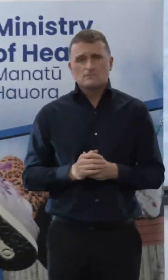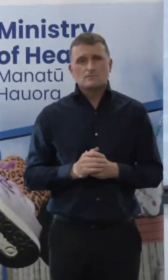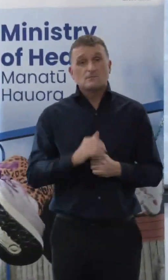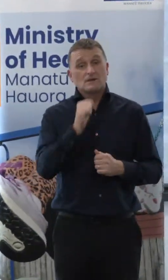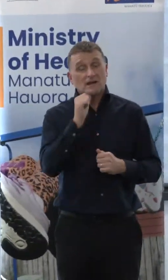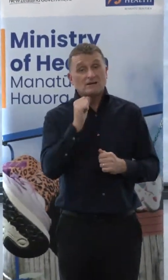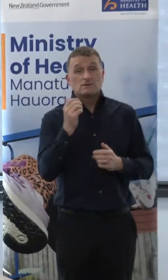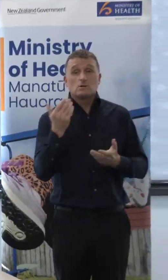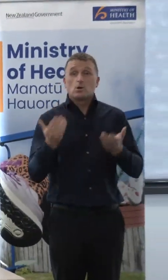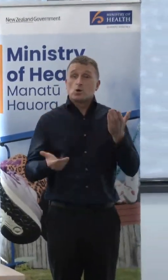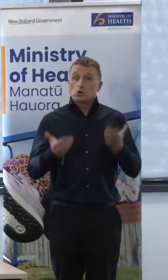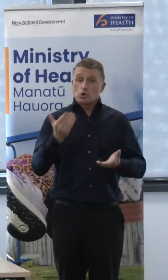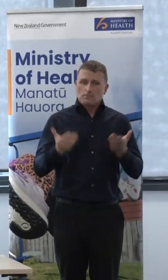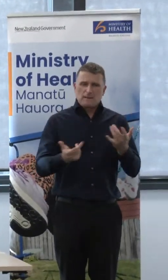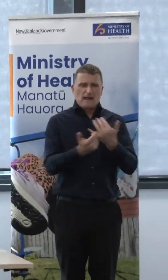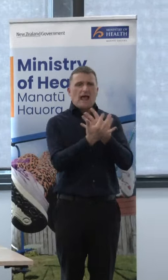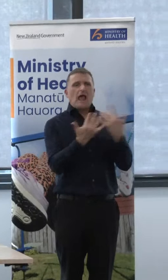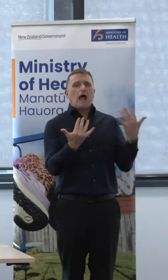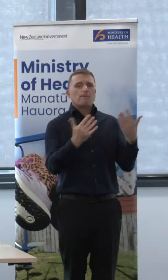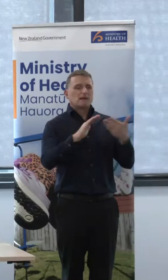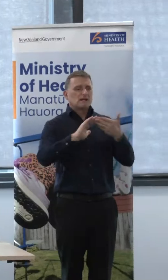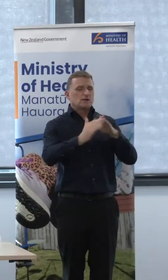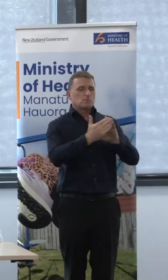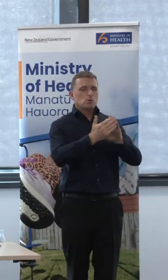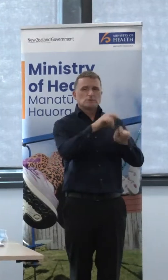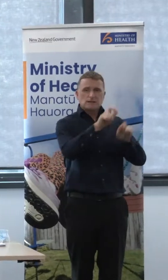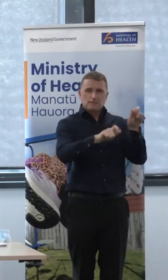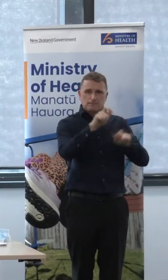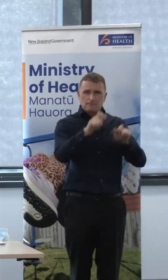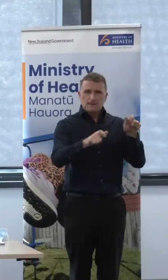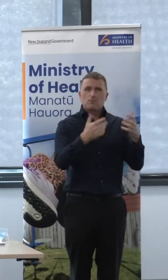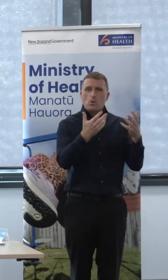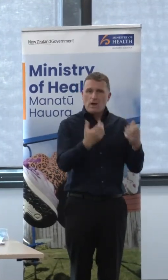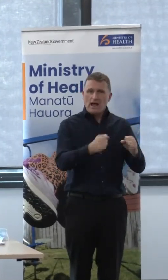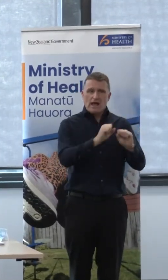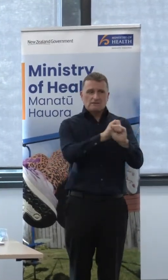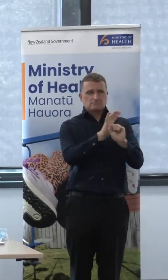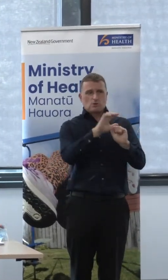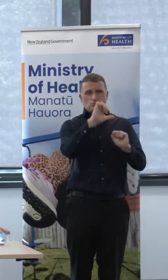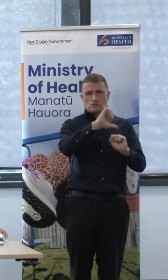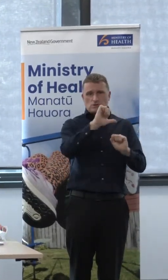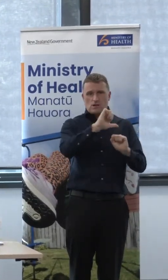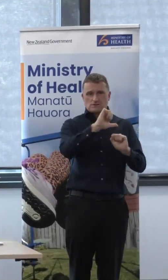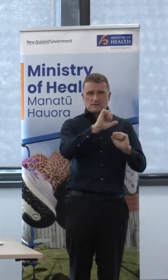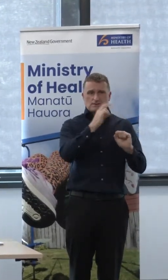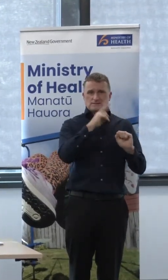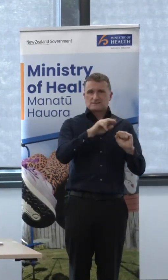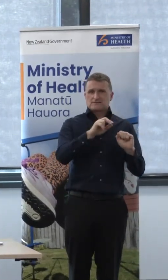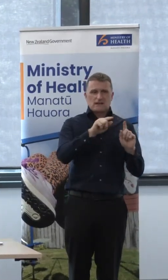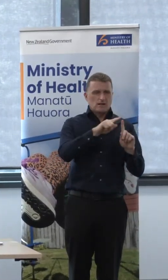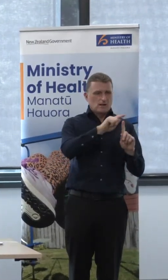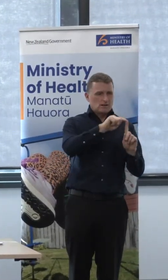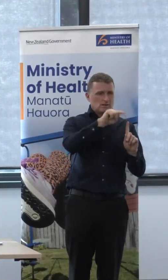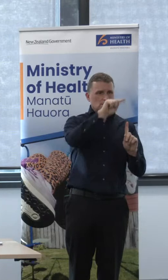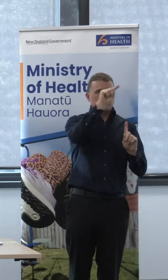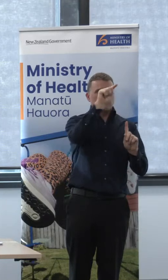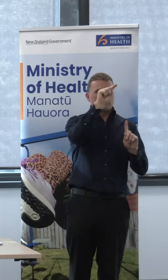Would you like to pick that one up? I think when you compare te case numbers with the wastewater, you see more